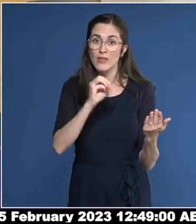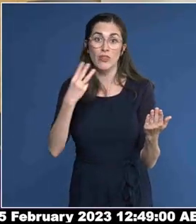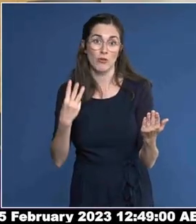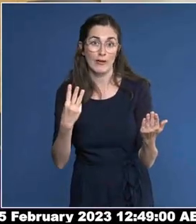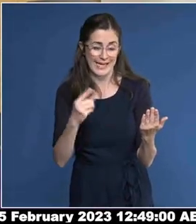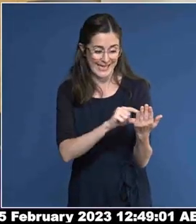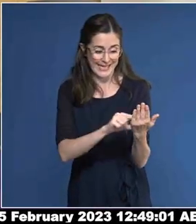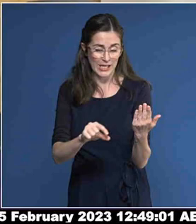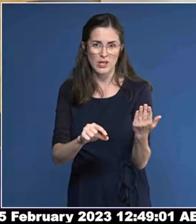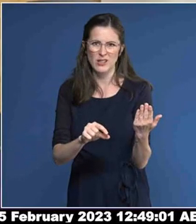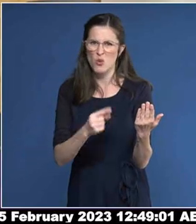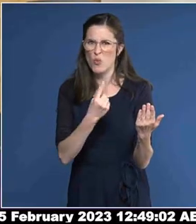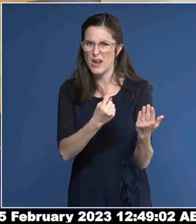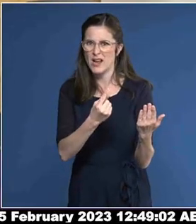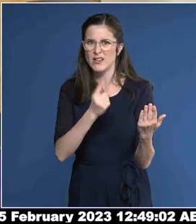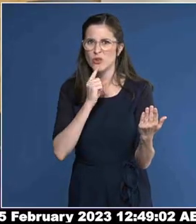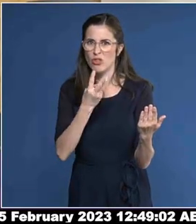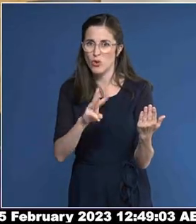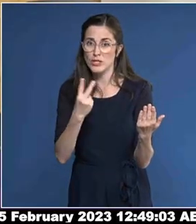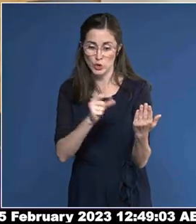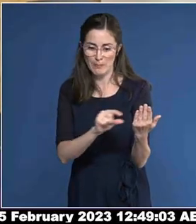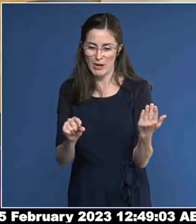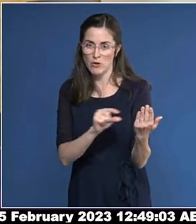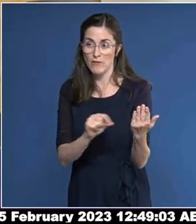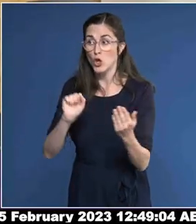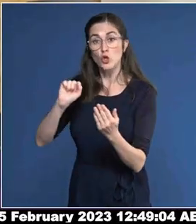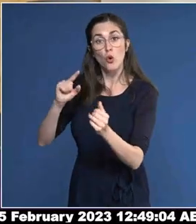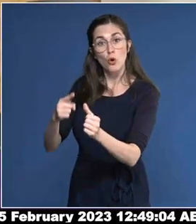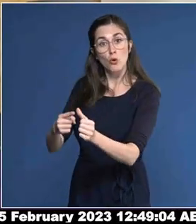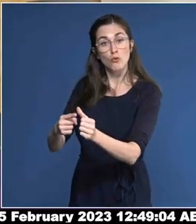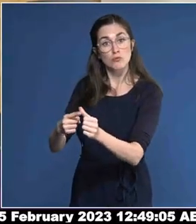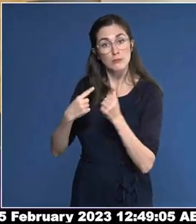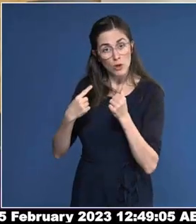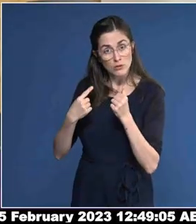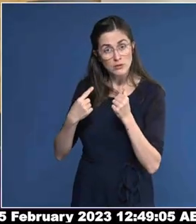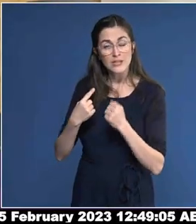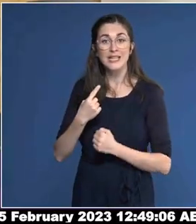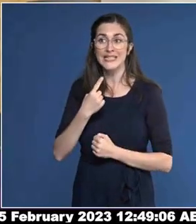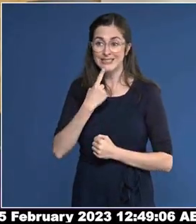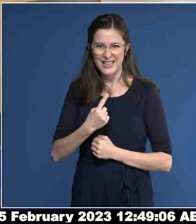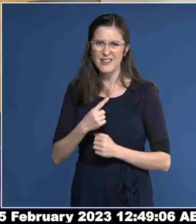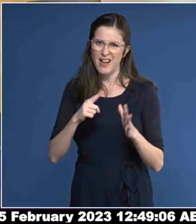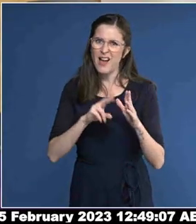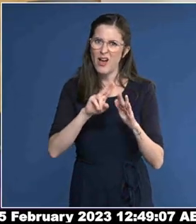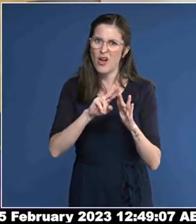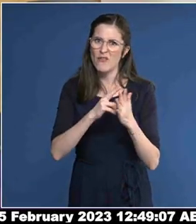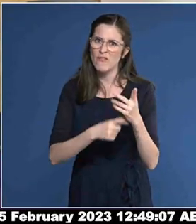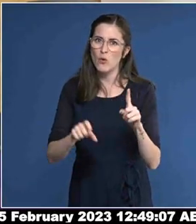132 of Afford's response, it accepted that it did not act on the concerns raised